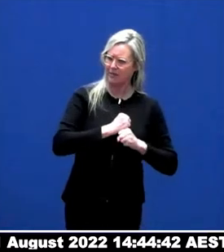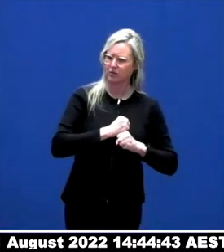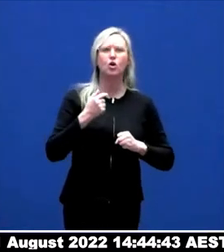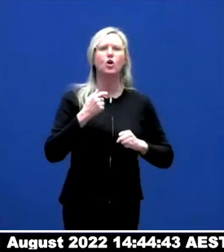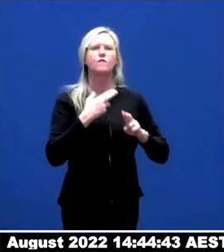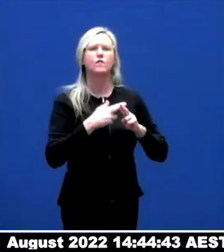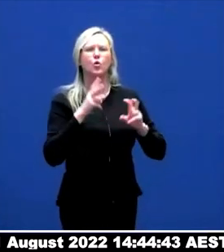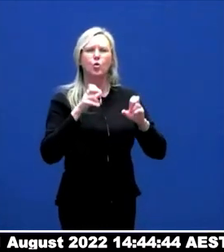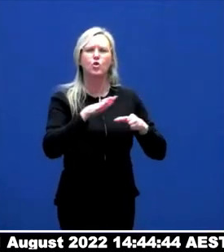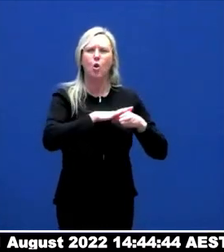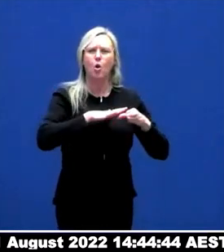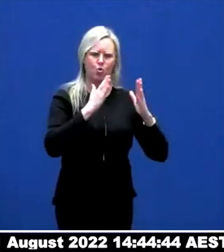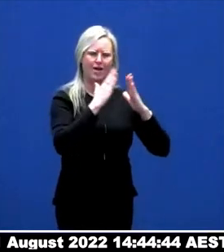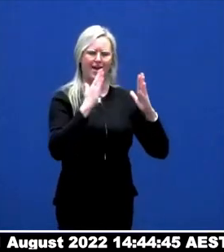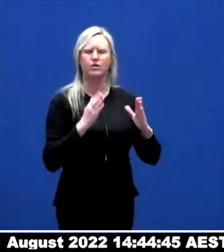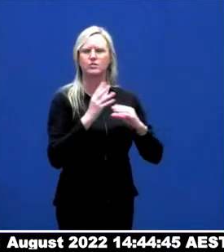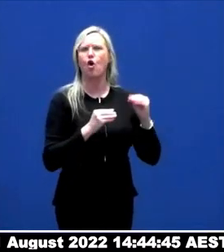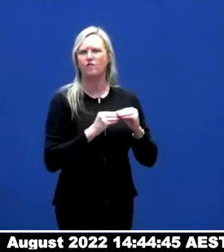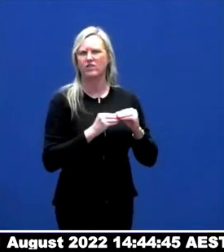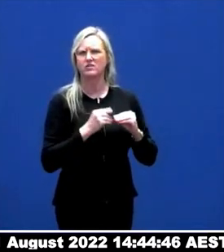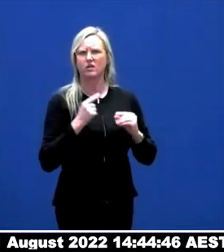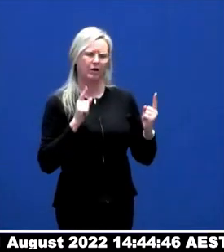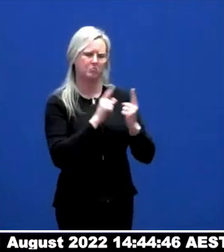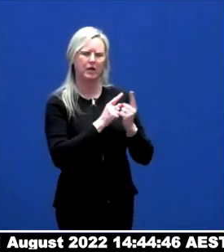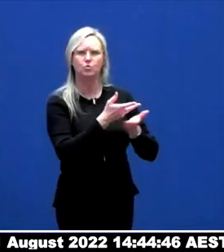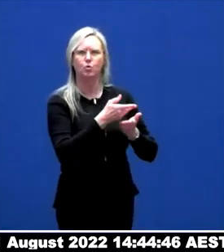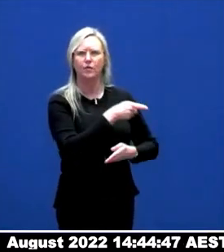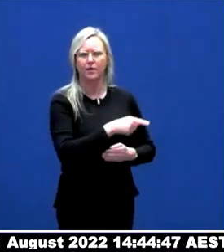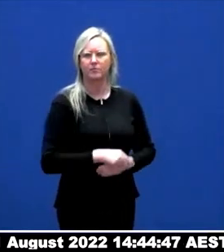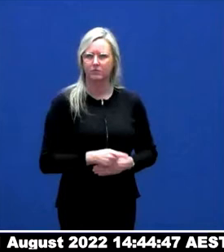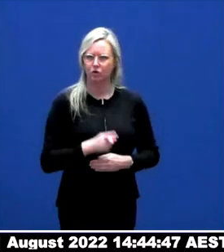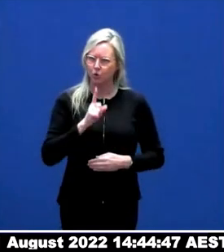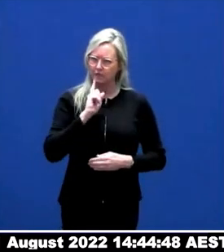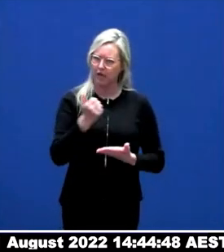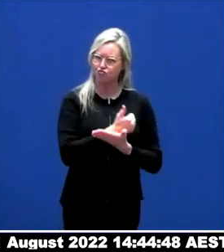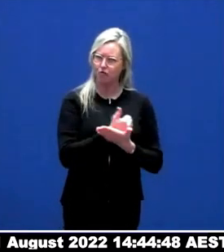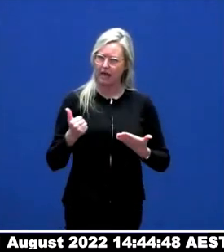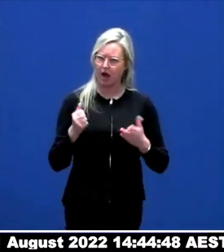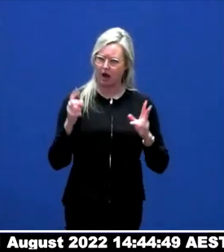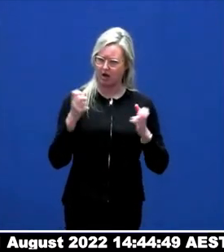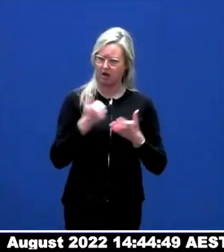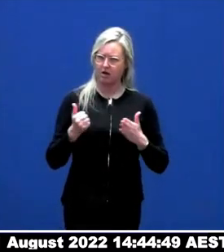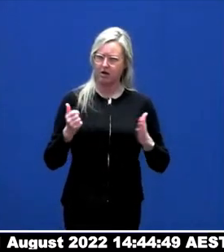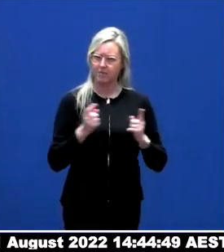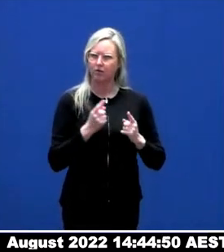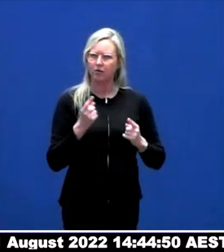Right. LISA SHORT: Yes. And when you say you meet regularly, is that monthly, quarterly?